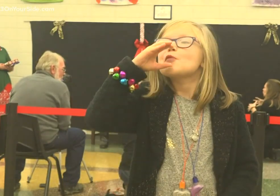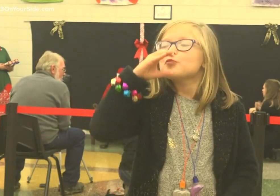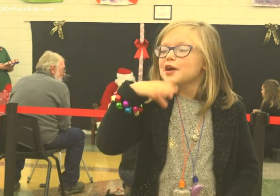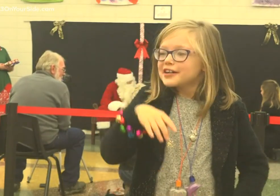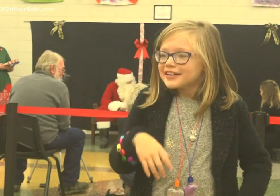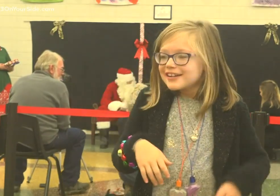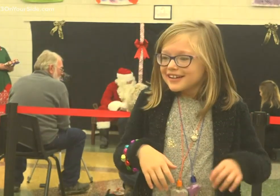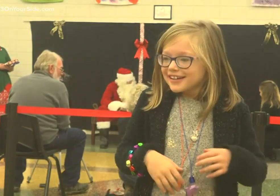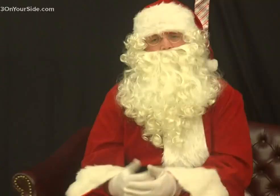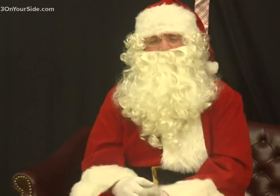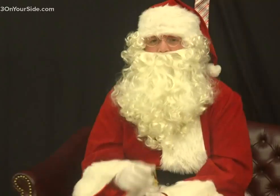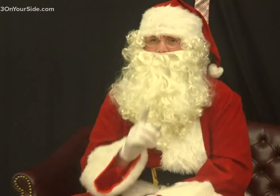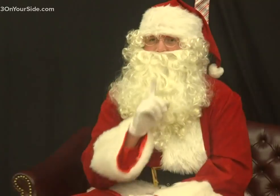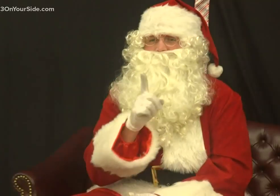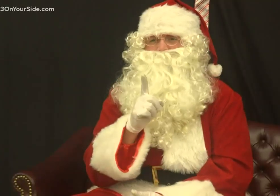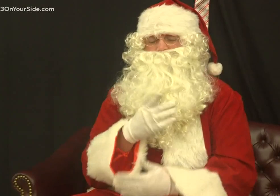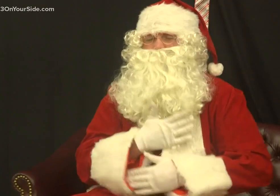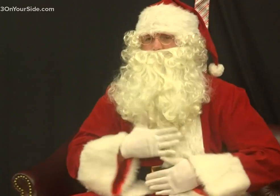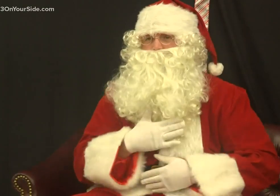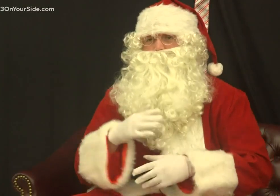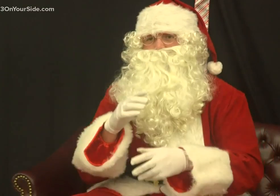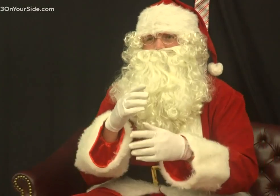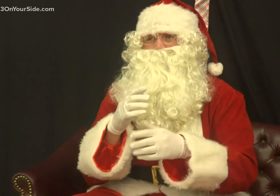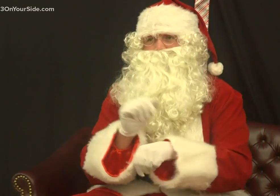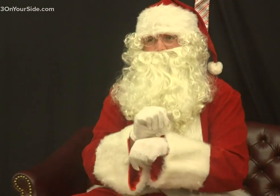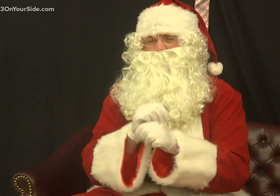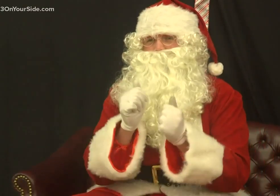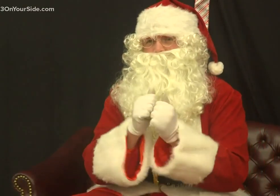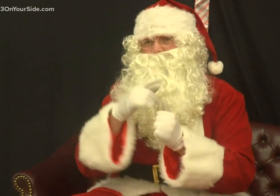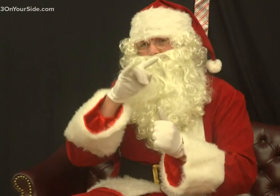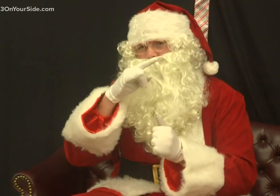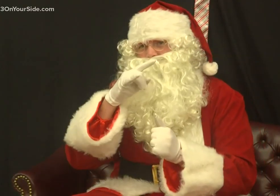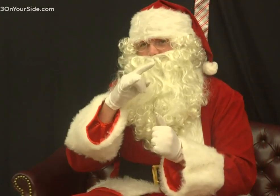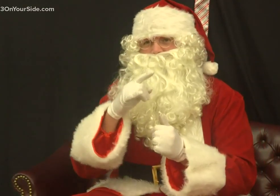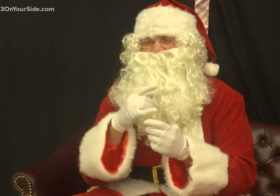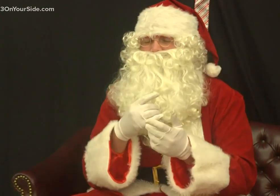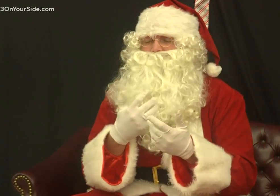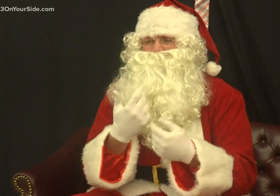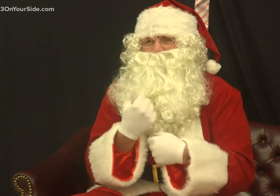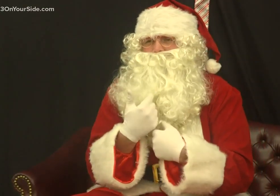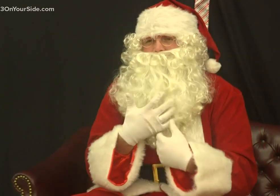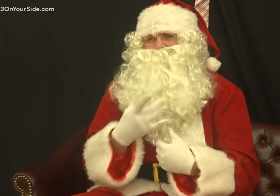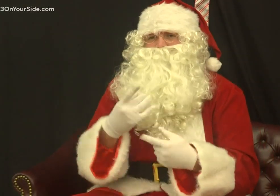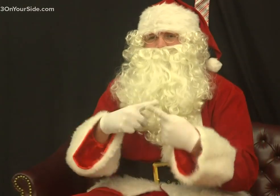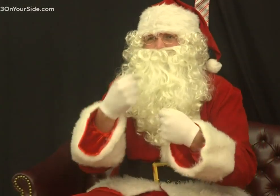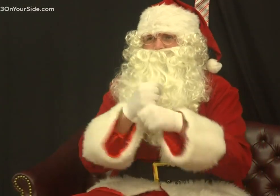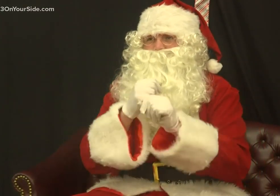FIND OUT EXACTLY WHAT THEY WANTED FOR CHRISTMAS 4@SHE ASKE ME WHAT I WANT4@ED FOR CHRISTMA FIND OUT EXACTLY WHAT THEY WANTED FOR CHRISTMAS 4@SHE ASKE ME WHAT I WANT4@ED FOR CHRISTMA@ WANTED FOR CHRISTMAS 4@SHE ASKE ME WHAT I WANT4@ED FOR CHRISTMA@ WANTED FOR CHRISTMAS 4@SHE ASKE ME WHAT I WANT4@ED FOR CHRISTMA@ REALLY